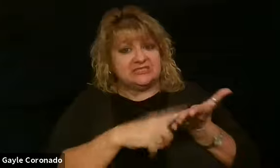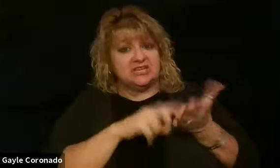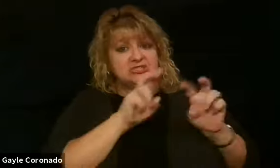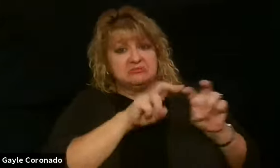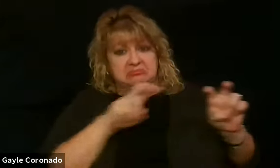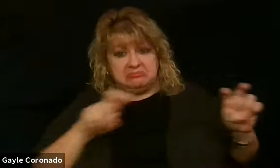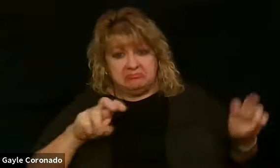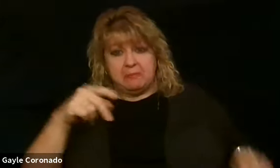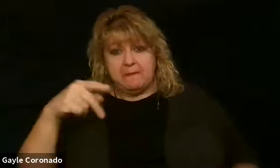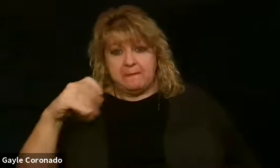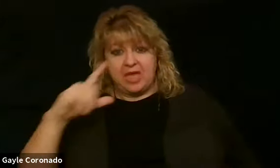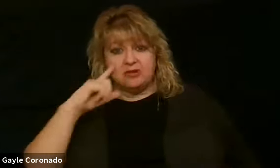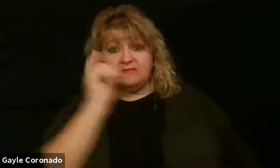Ah.